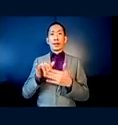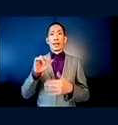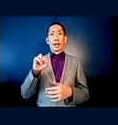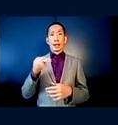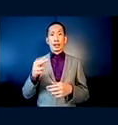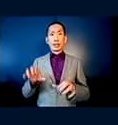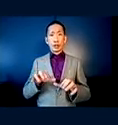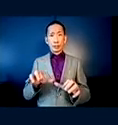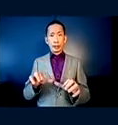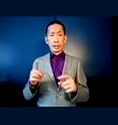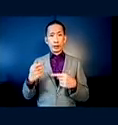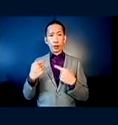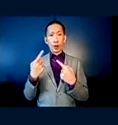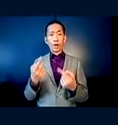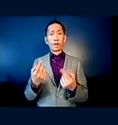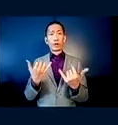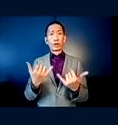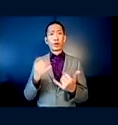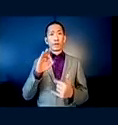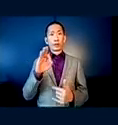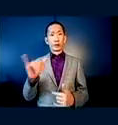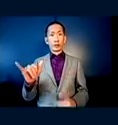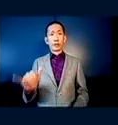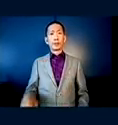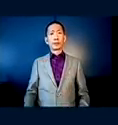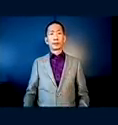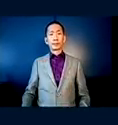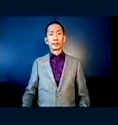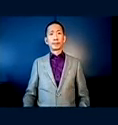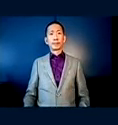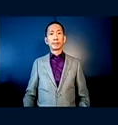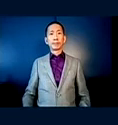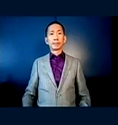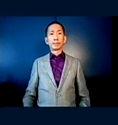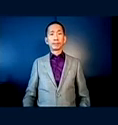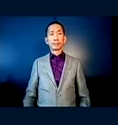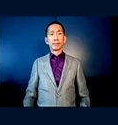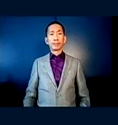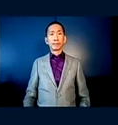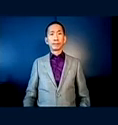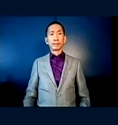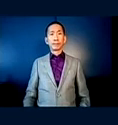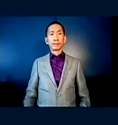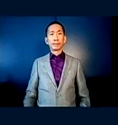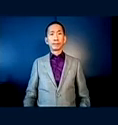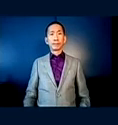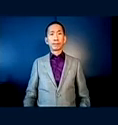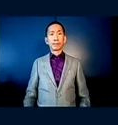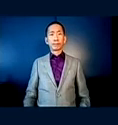OF FUNDING THAT NIH HAS DONE OVER THE CURRENT FISCAL YEAR. NEXT SLIDE.